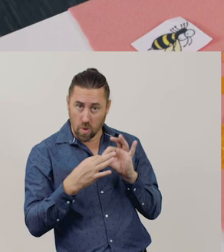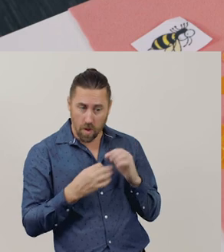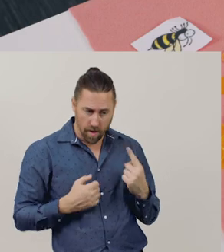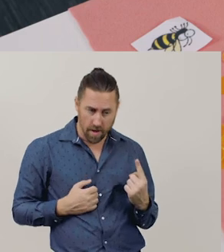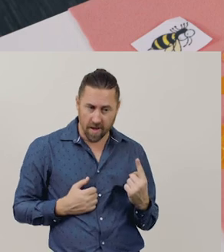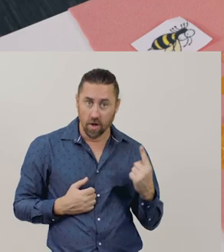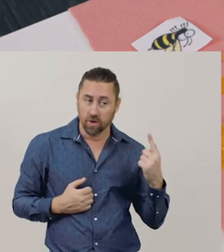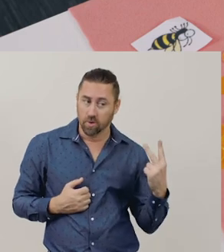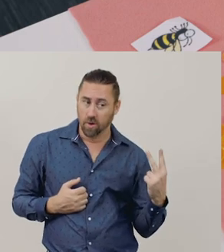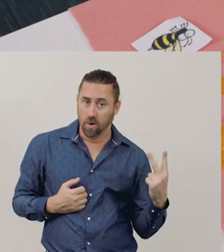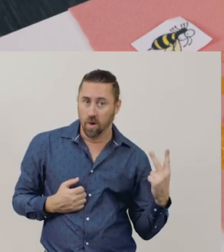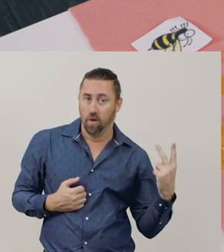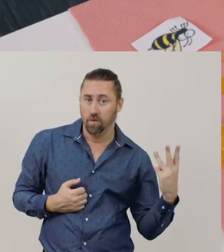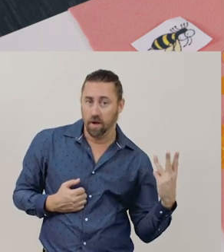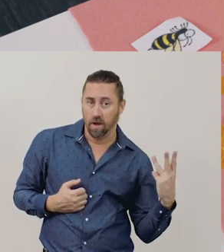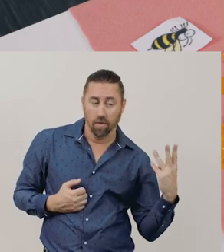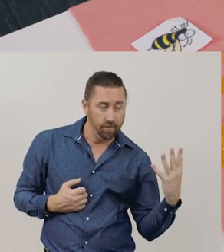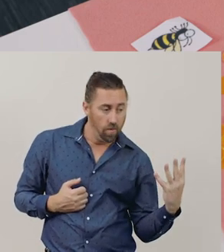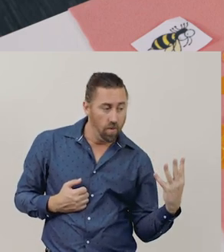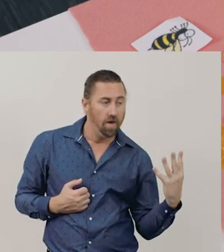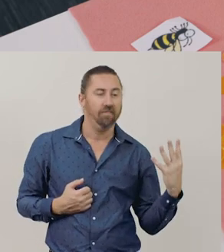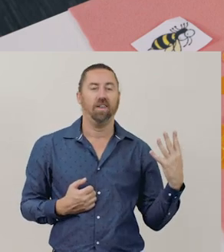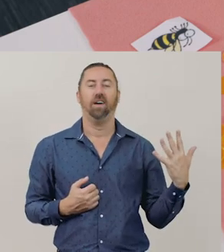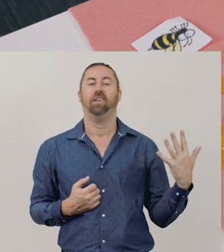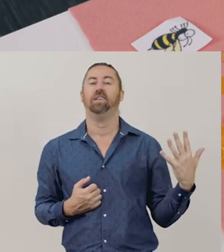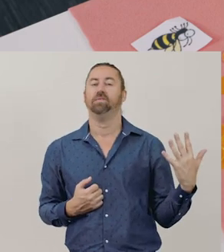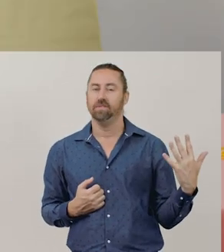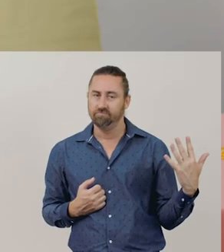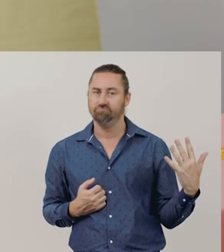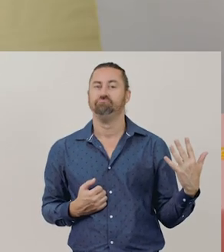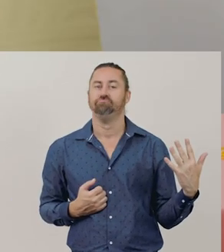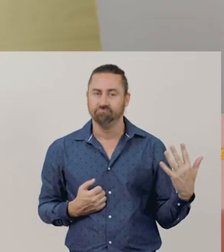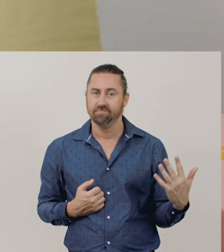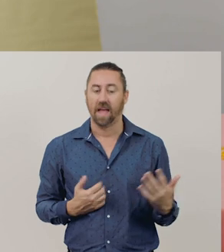1, 2, 3, 4, 5. 5.